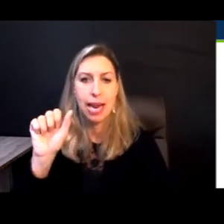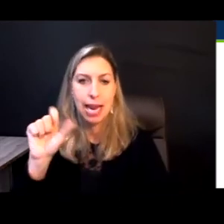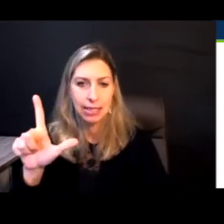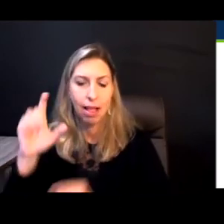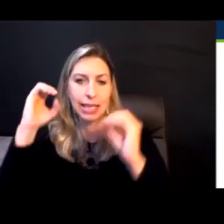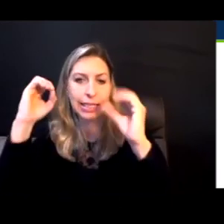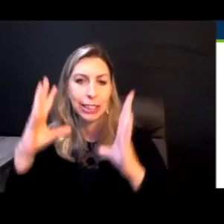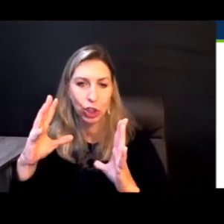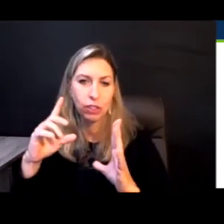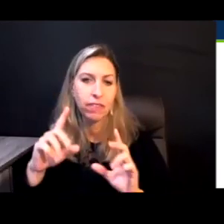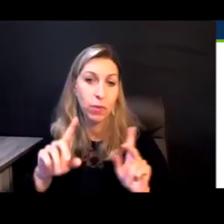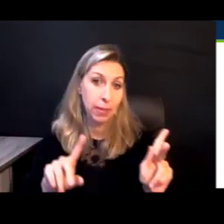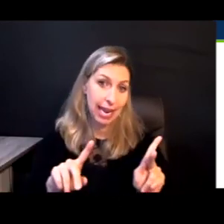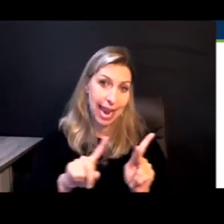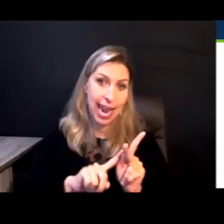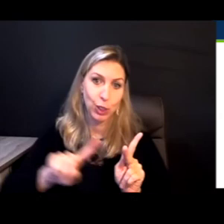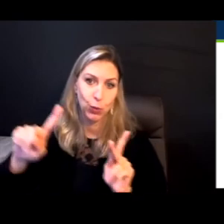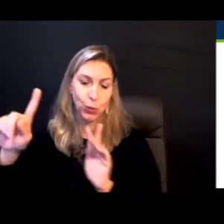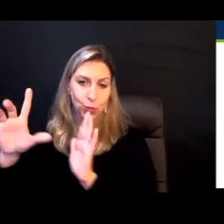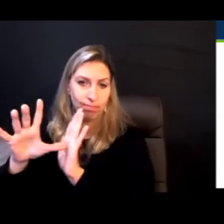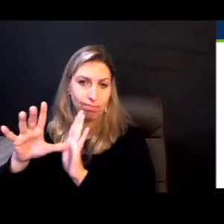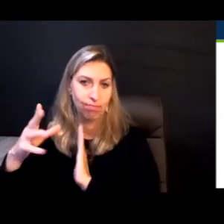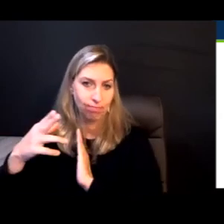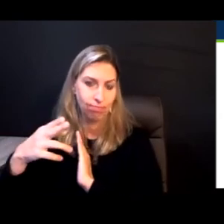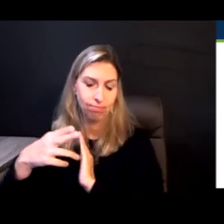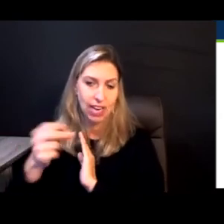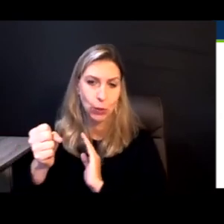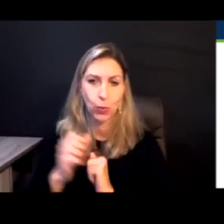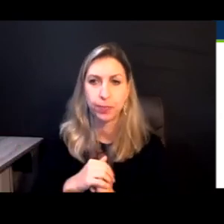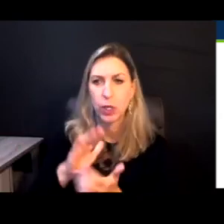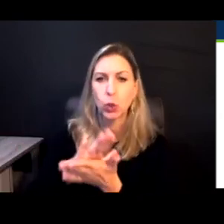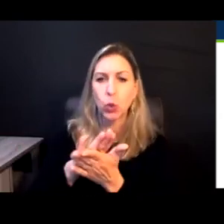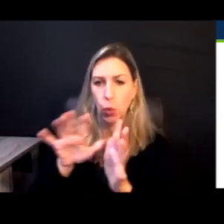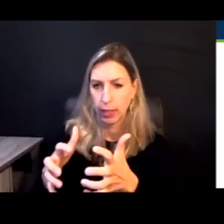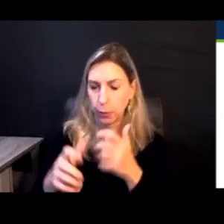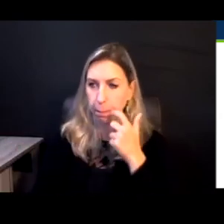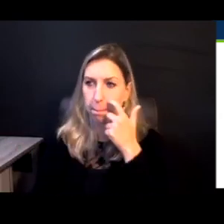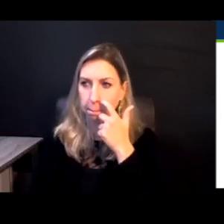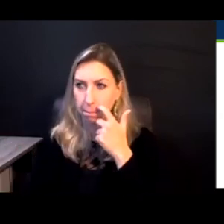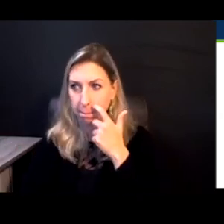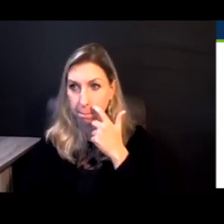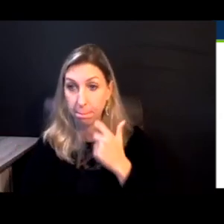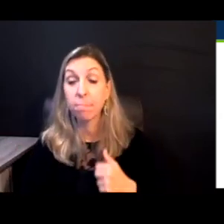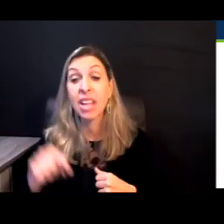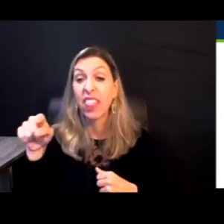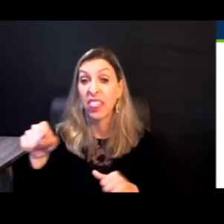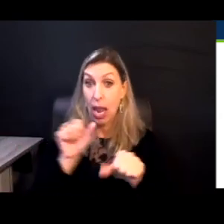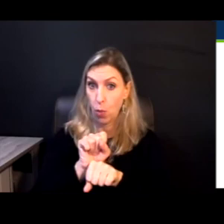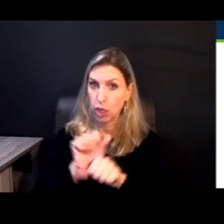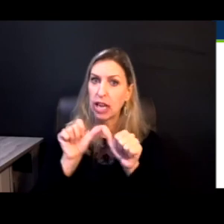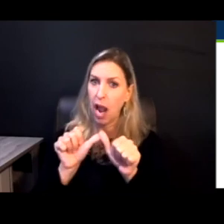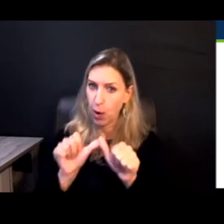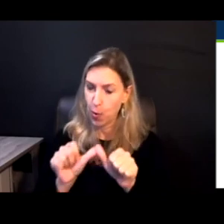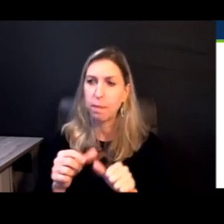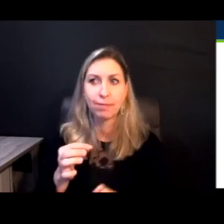for the ASL Teacher licensure. PELSB and I have identified potential evaluators as a